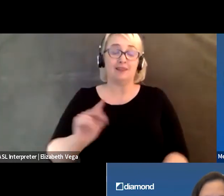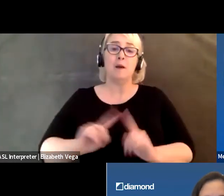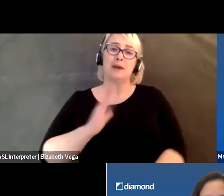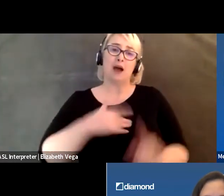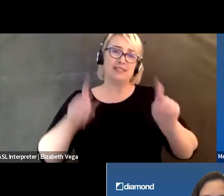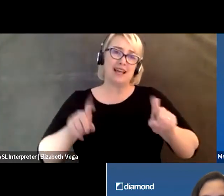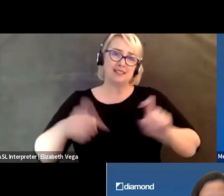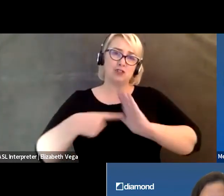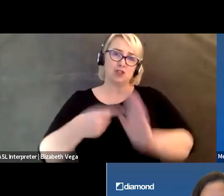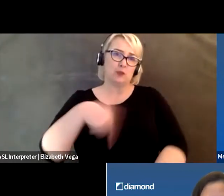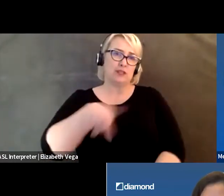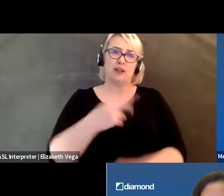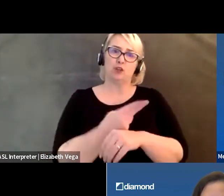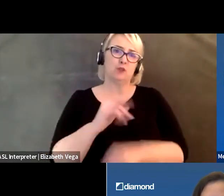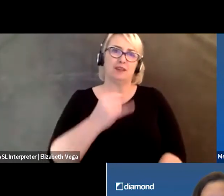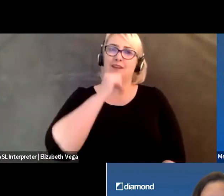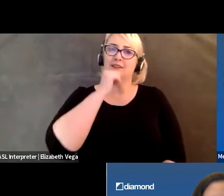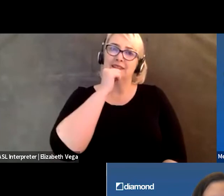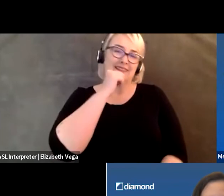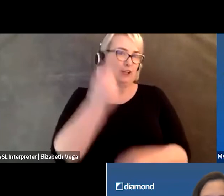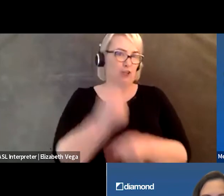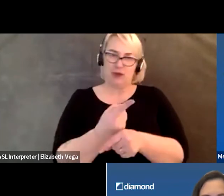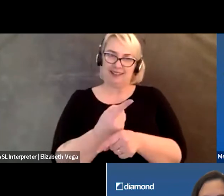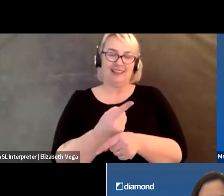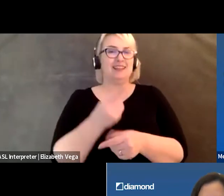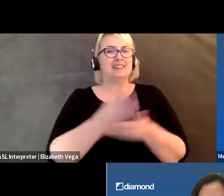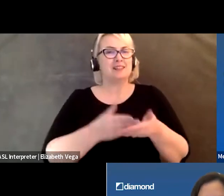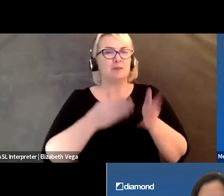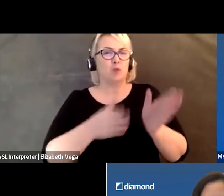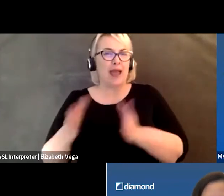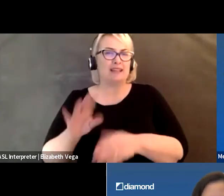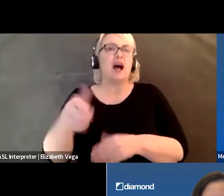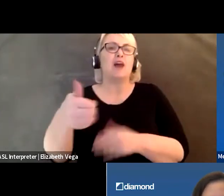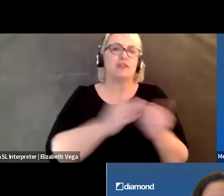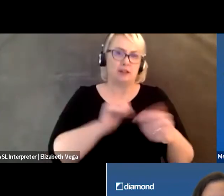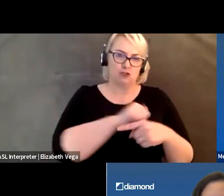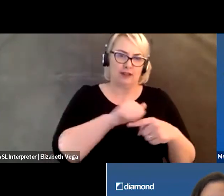What are some ways besides the trainings to help developers have a better